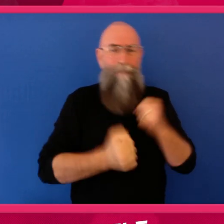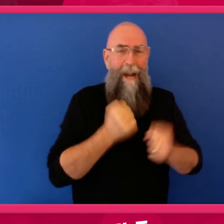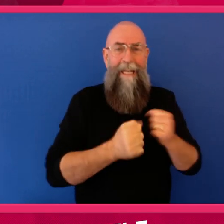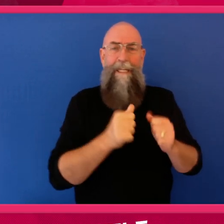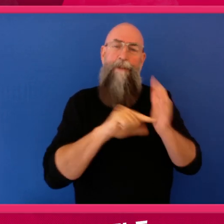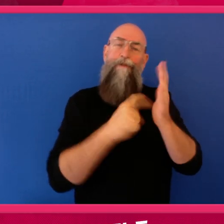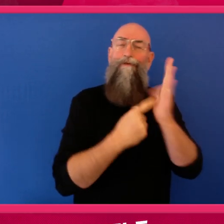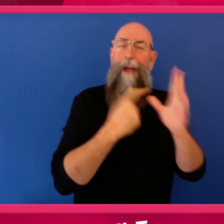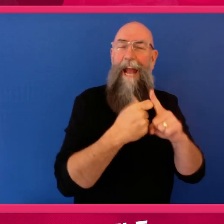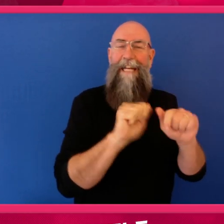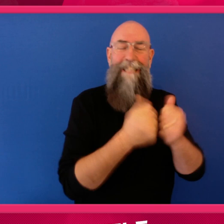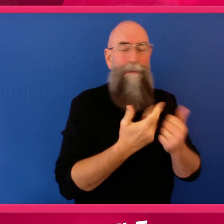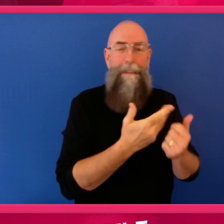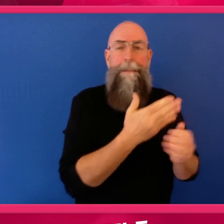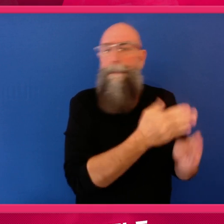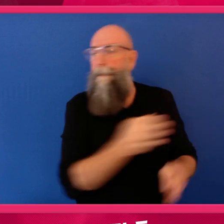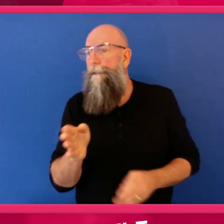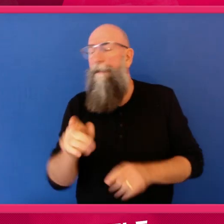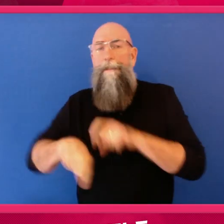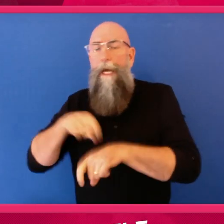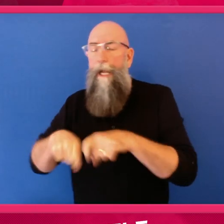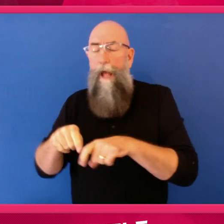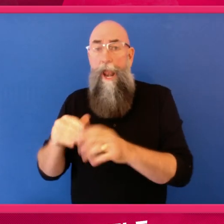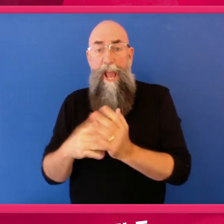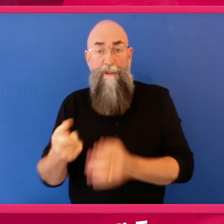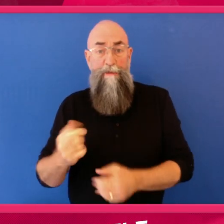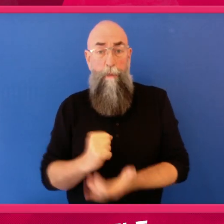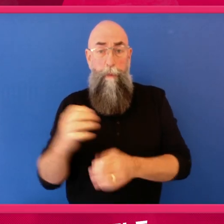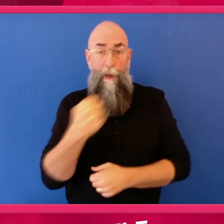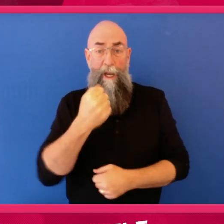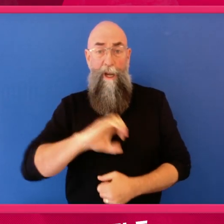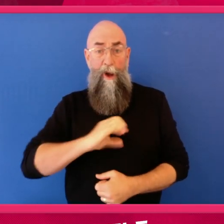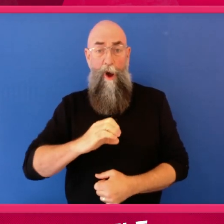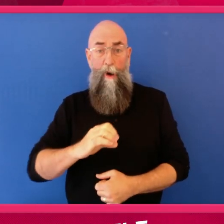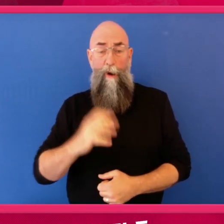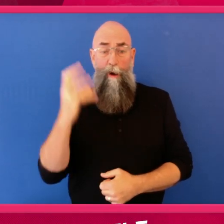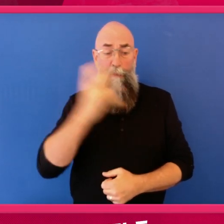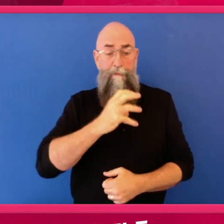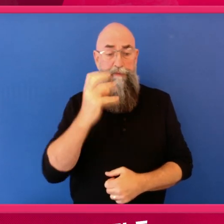now she's a gold medalist in the 3000 metre individual pursuit C1-3 classification. Which,